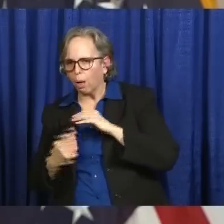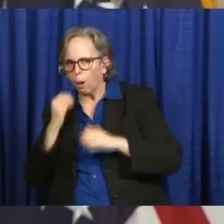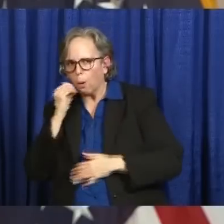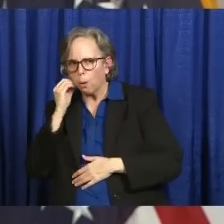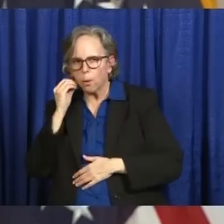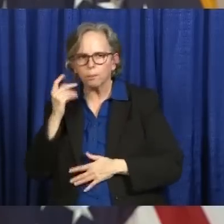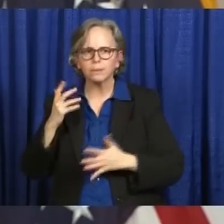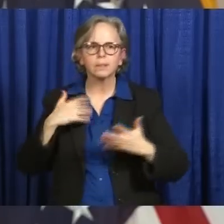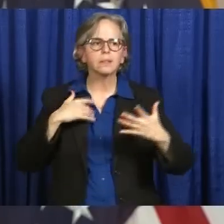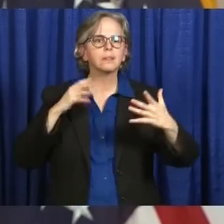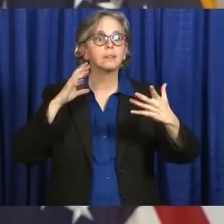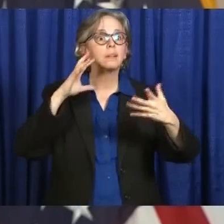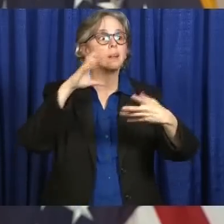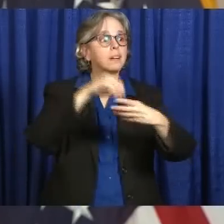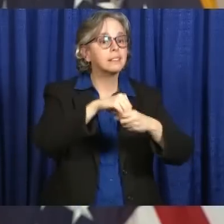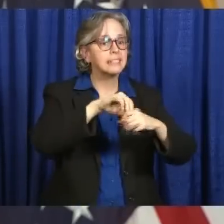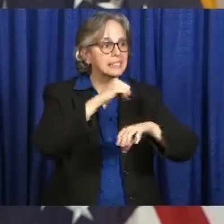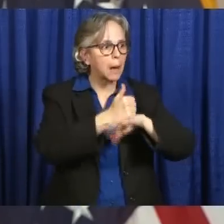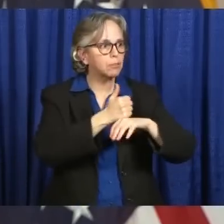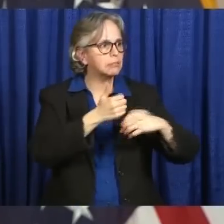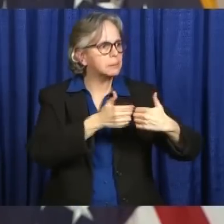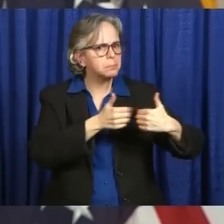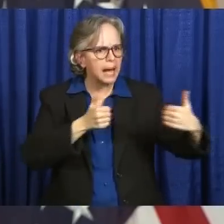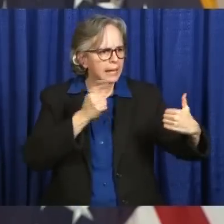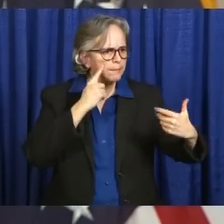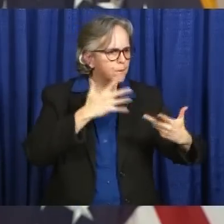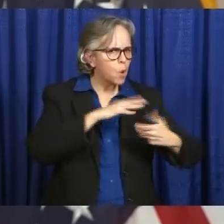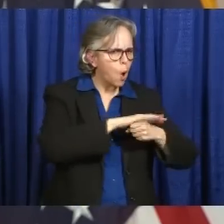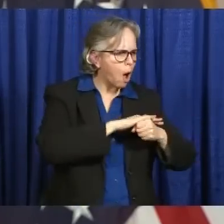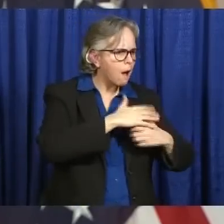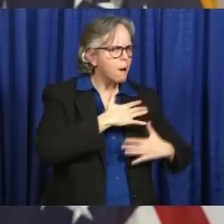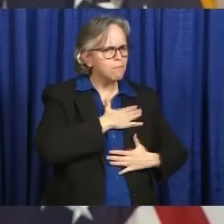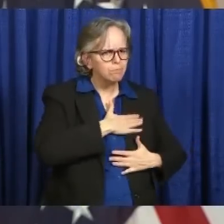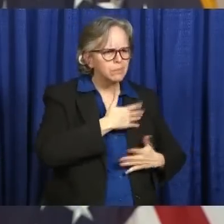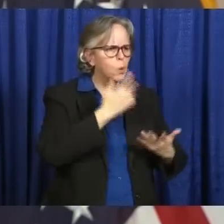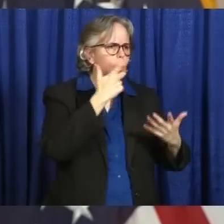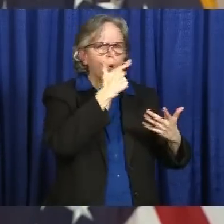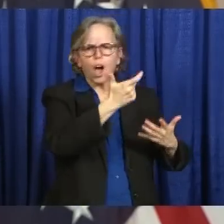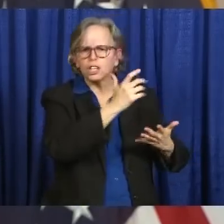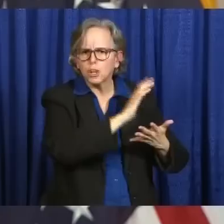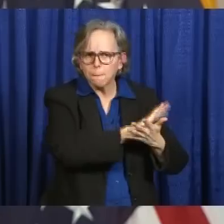DOING YOUR PURPOSEFUL ACTIVITIES AND THE WORK AND SCHOOL ENVIRONMENT AND THEN HAVING